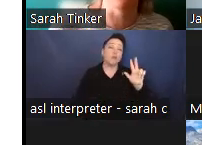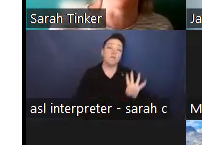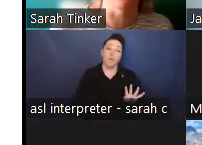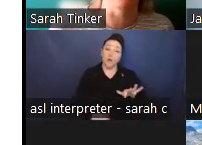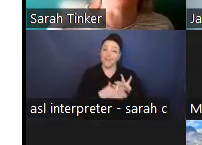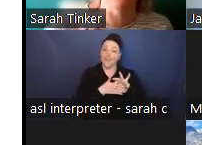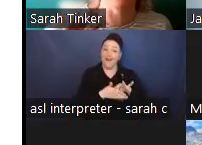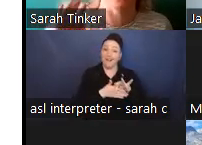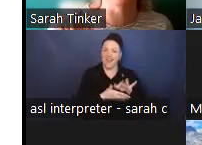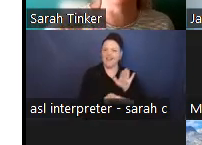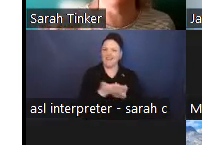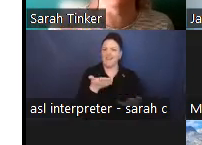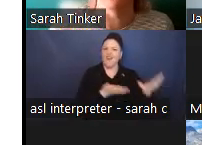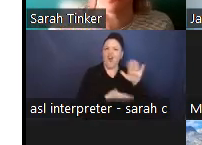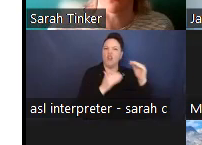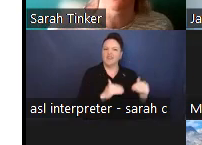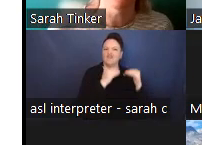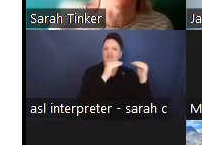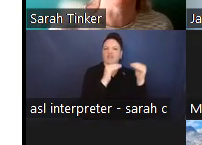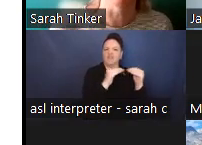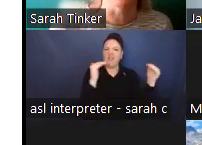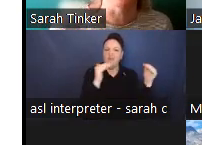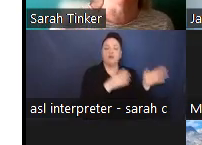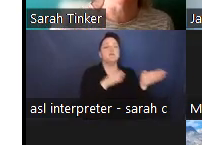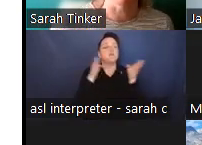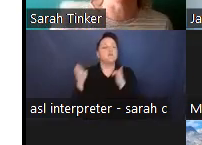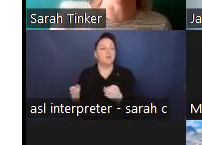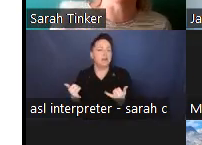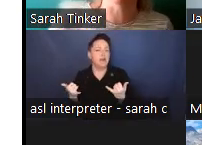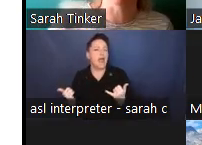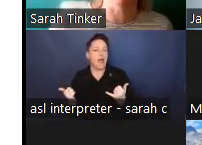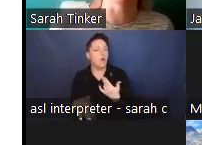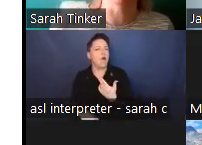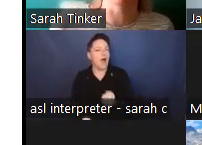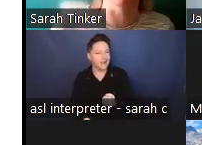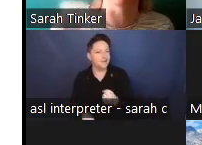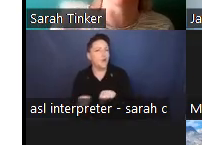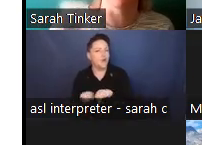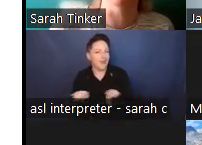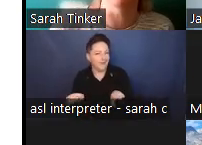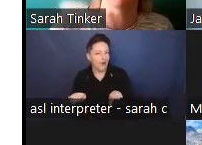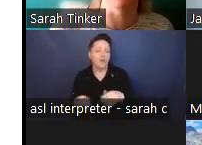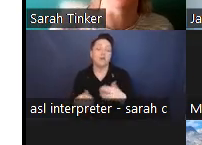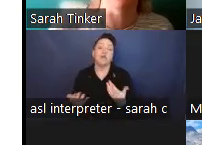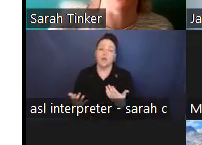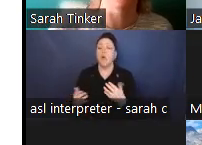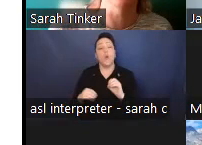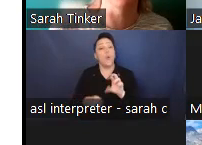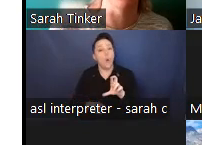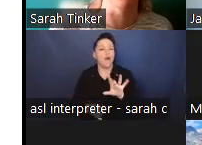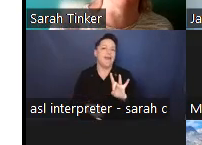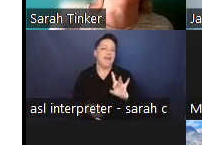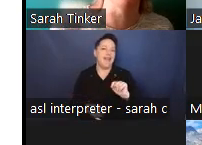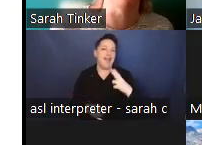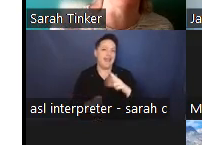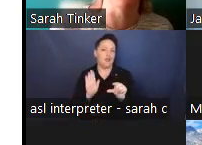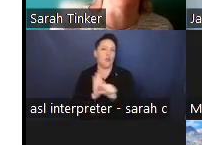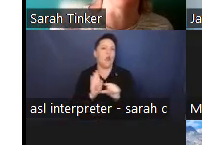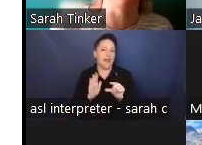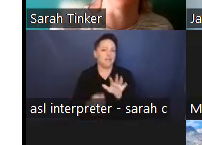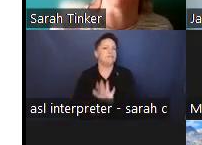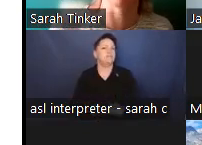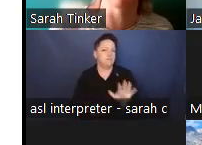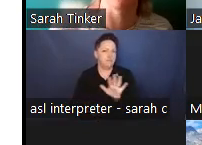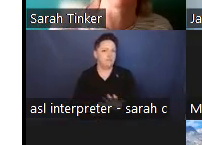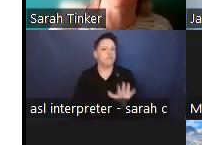three quarter is high school or lower. So we made a lot of strides we have gone from five